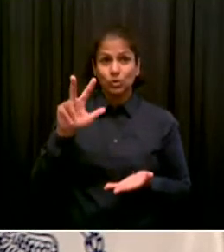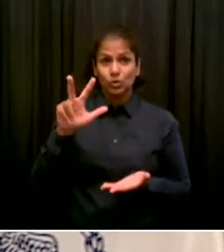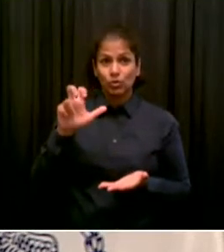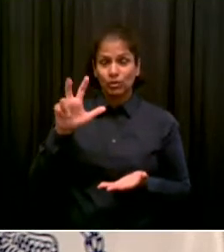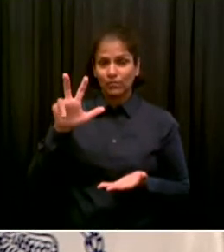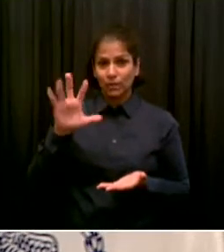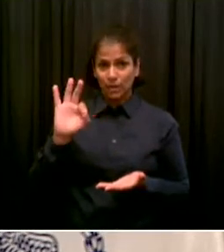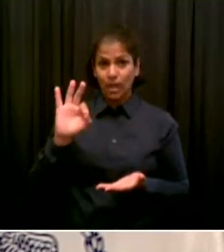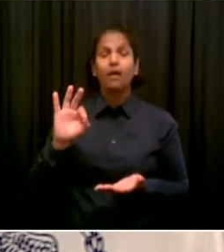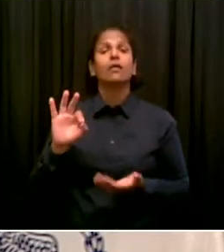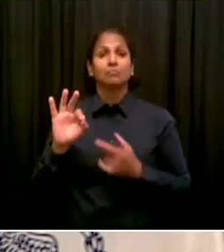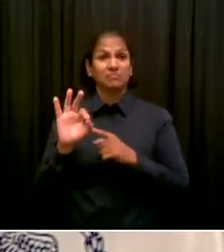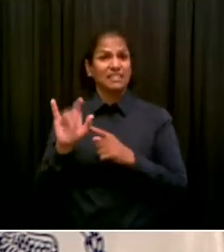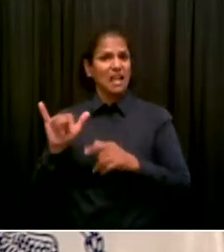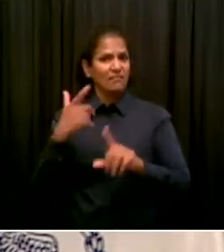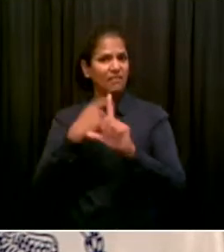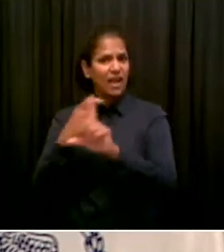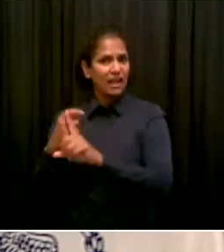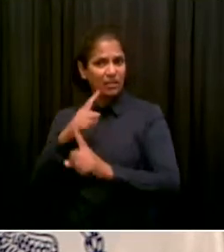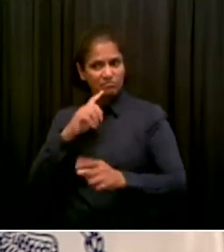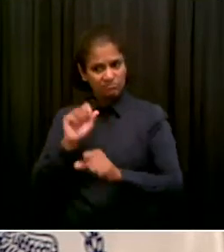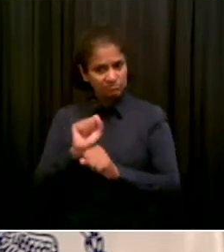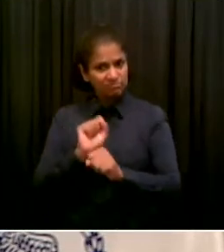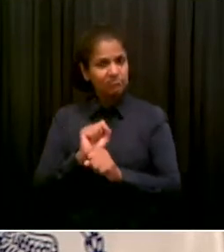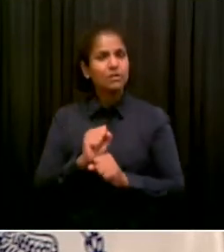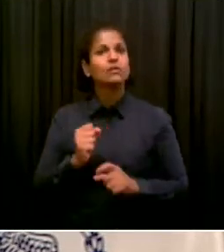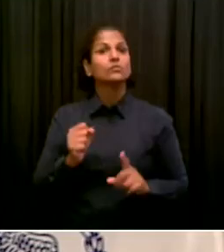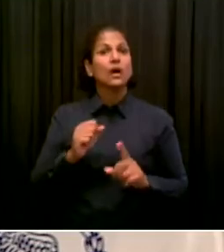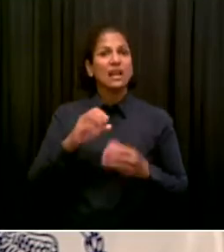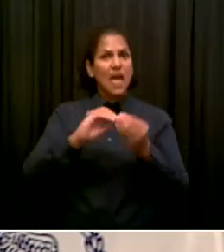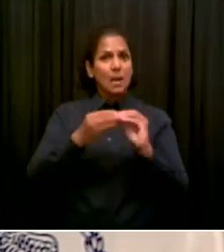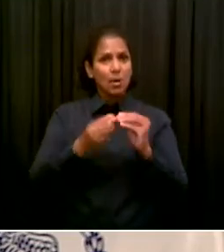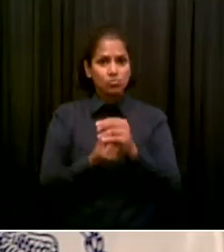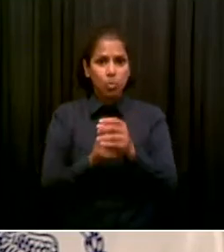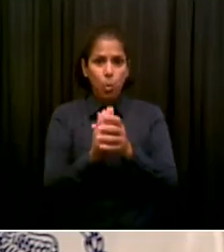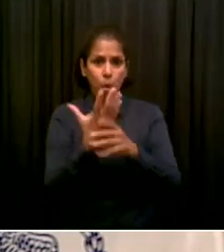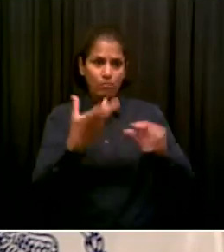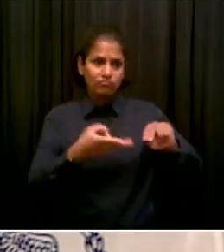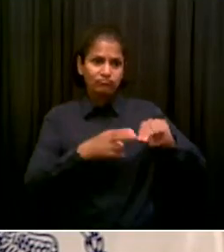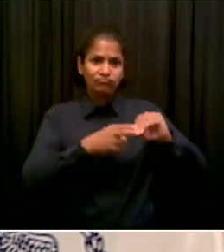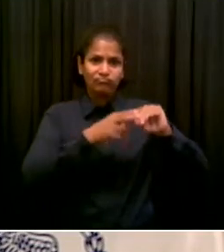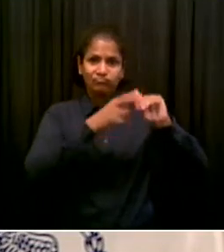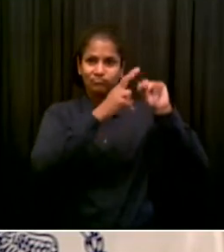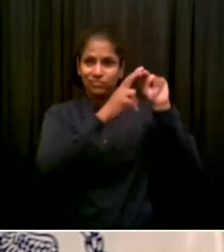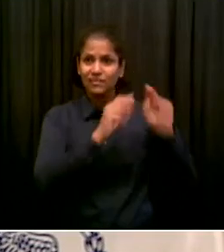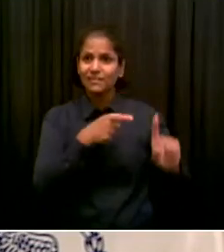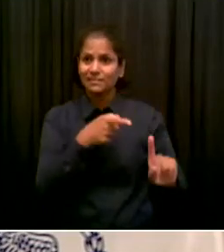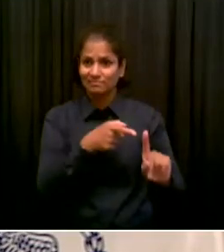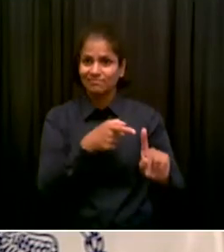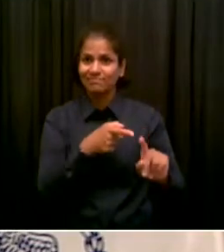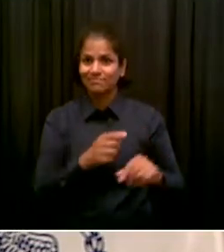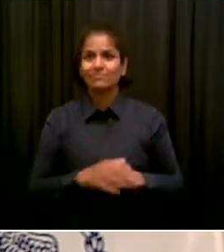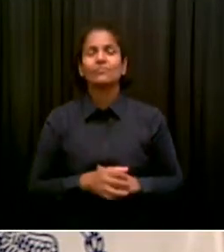THE SCHOOL BUILDINGS. YOU WILL SEE THAT ONCTINUE TO